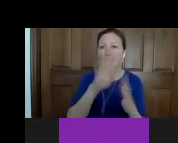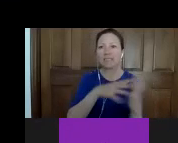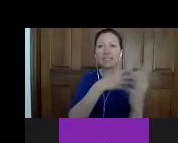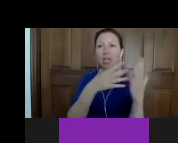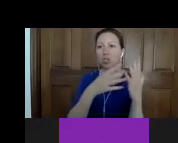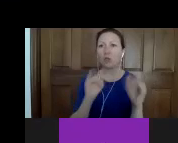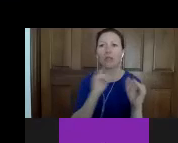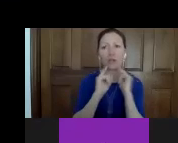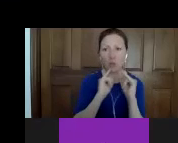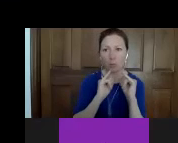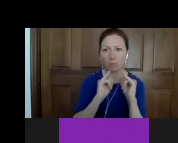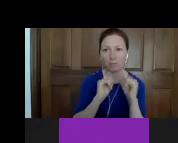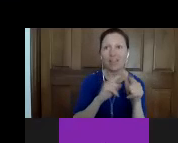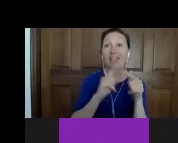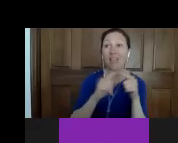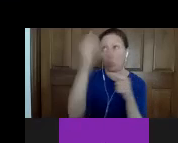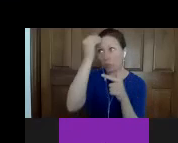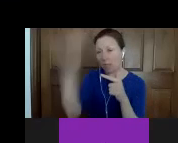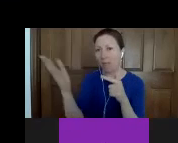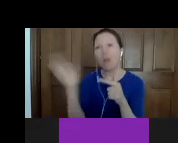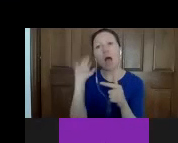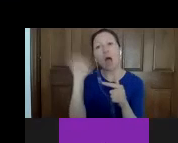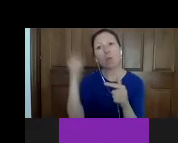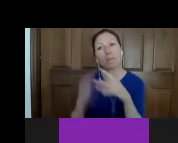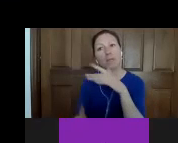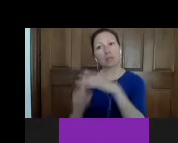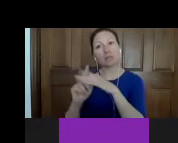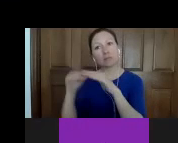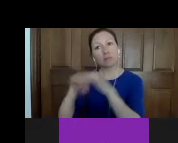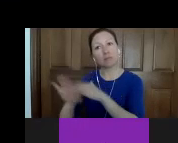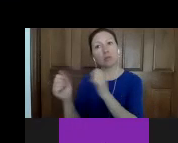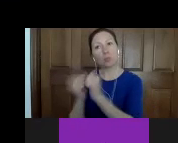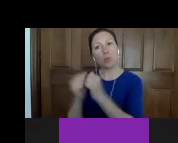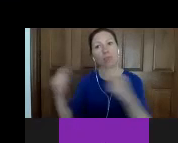you're going to be coming in when a wheelchair. And this is a good question because it gets